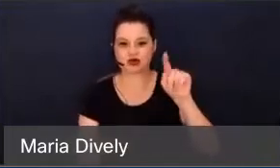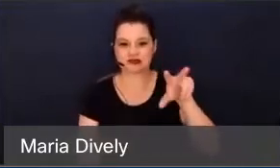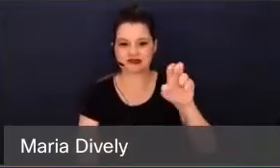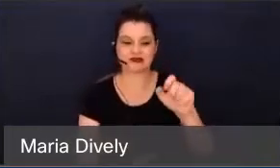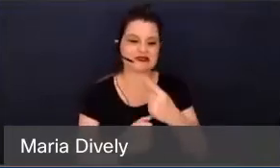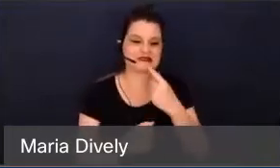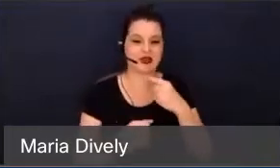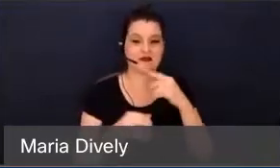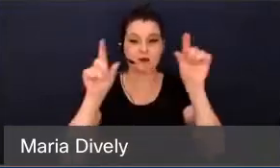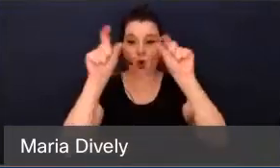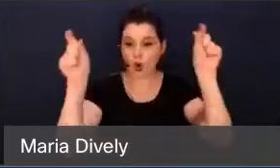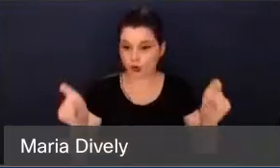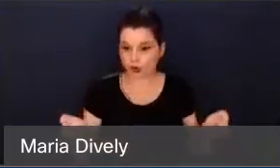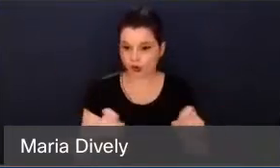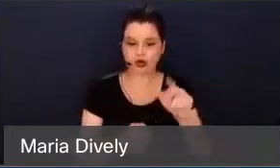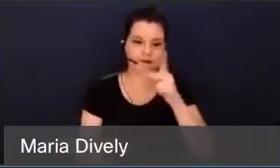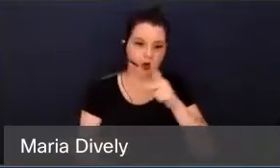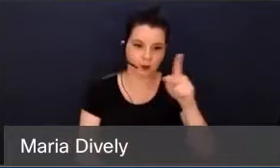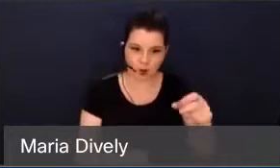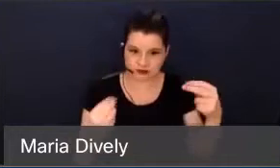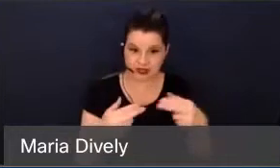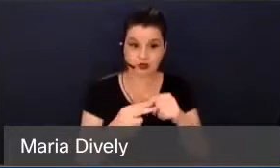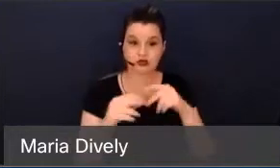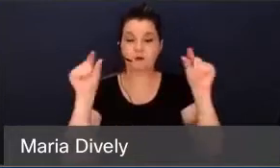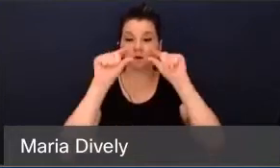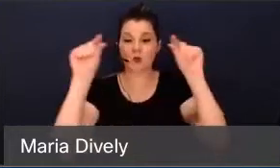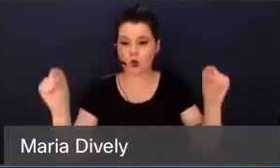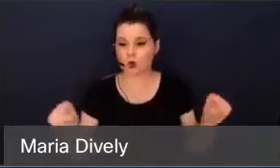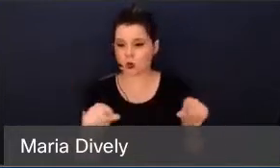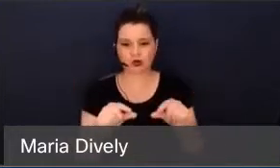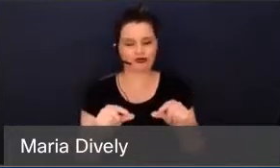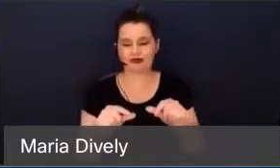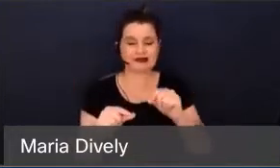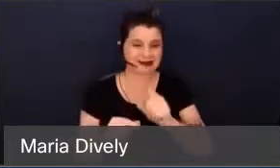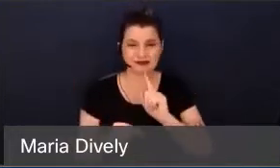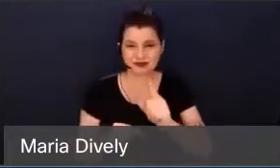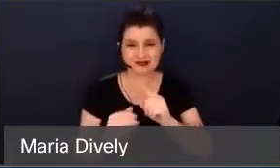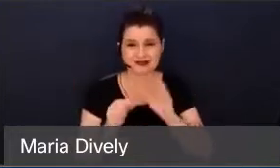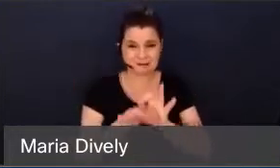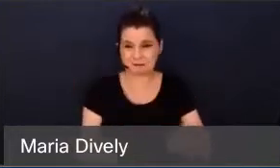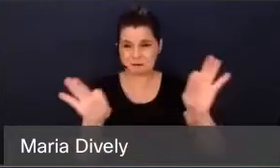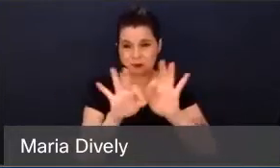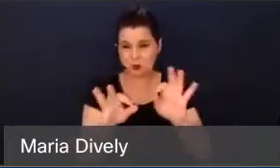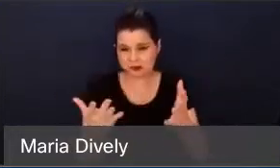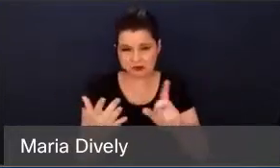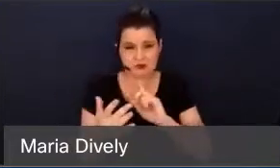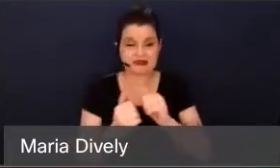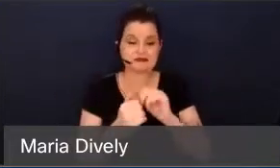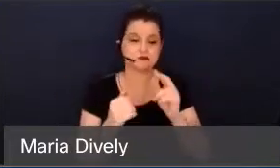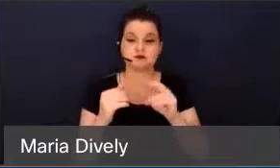a border on your PowerPoint slide. Well, the border is not really important and if you market as decorative,